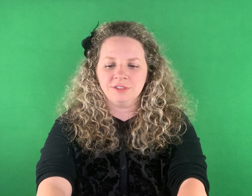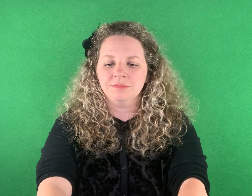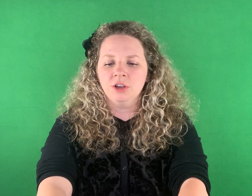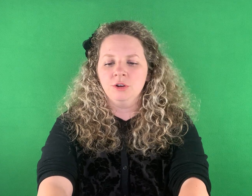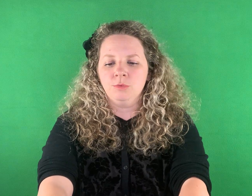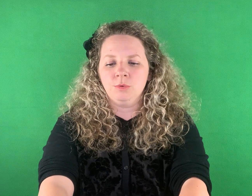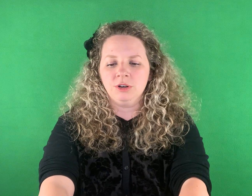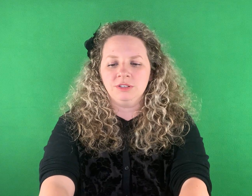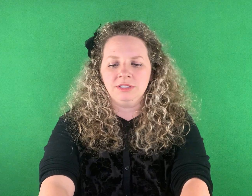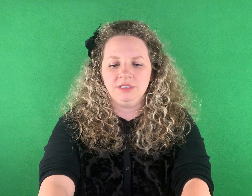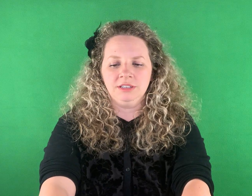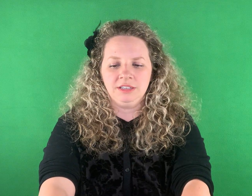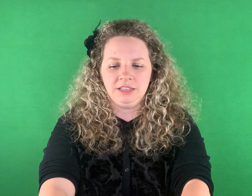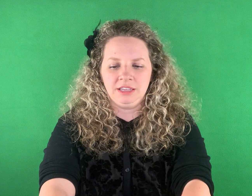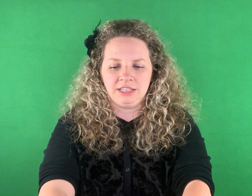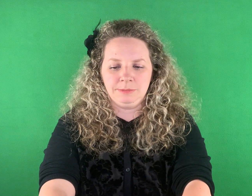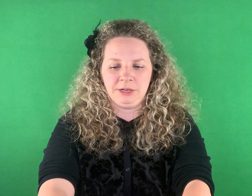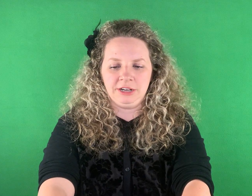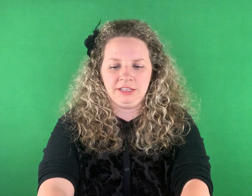WORST EXPERIENCE